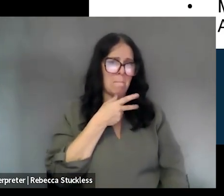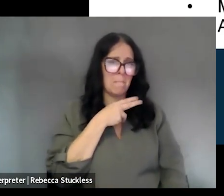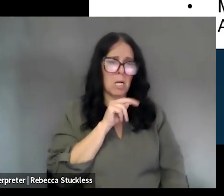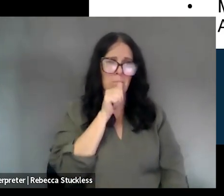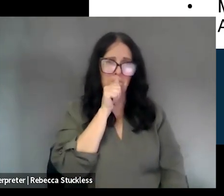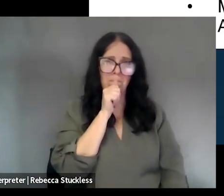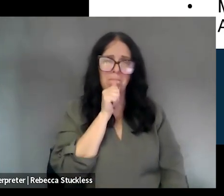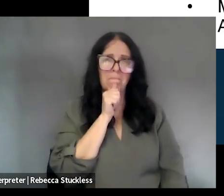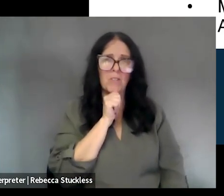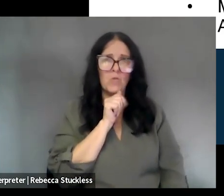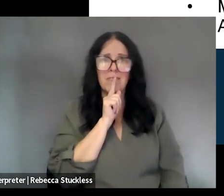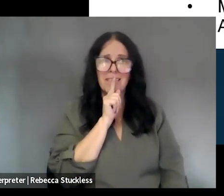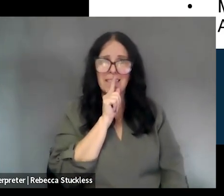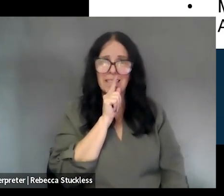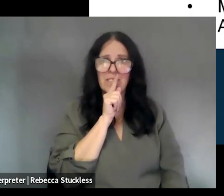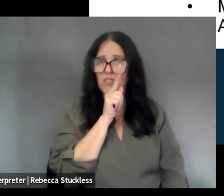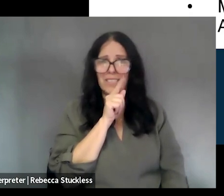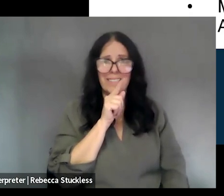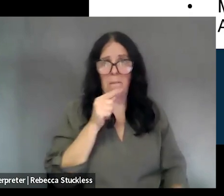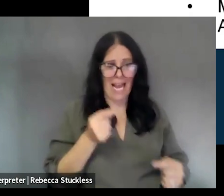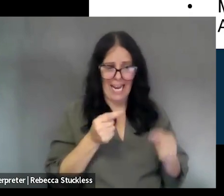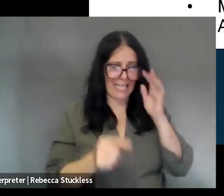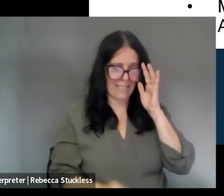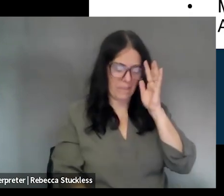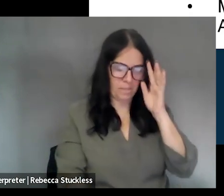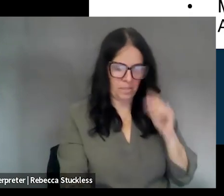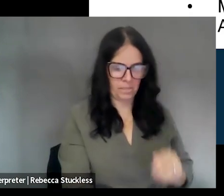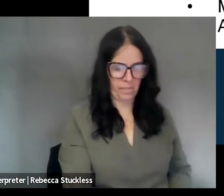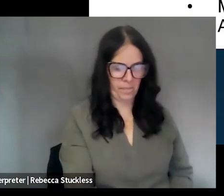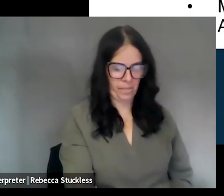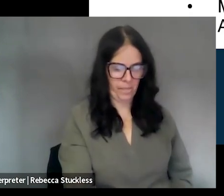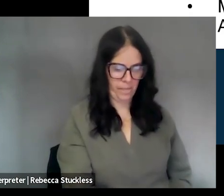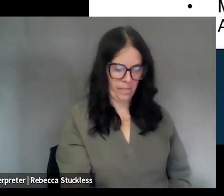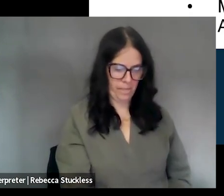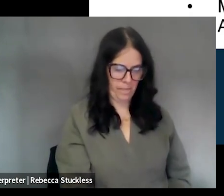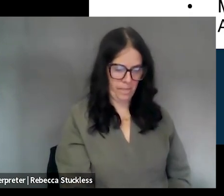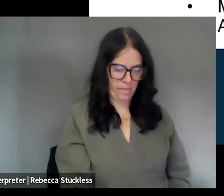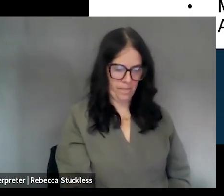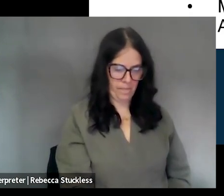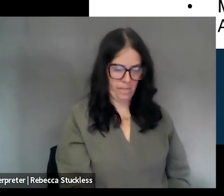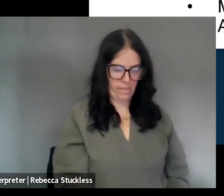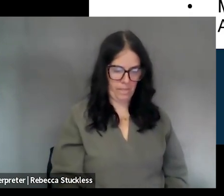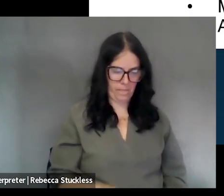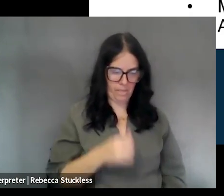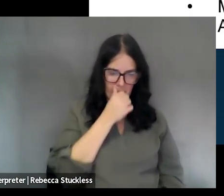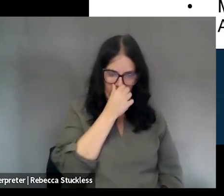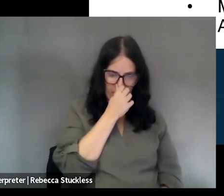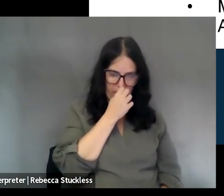really just feeling I was just in pain. So yeah, even, and you know, not and topical ointments